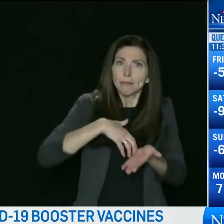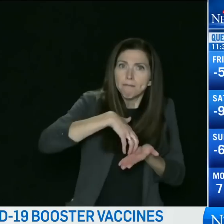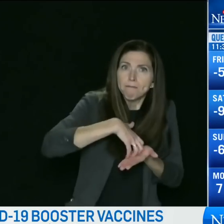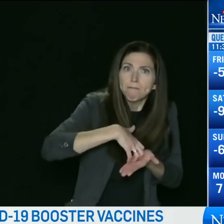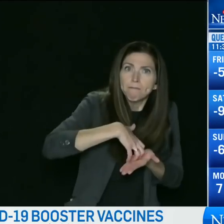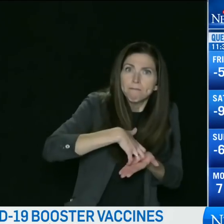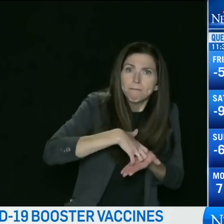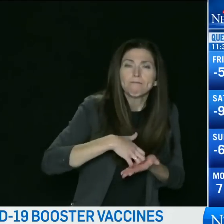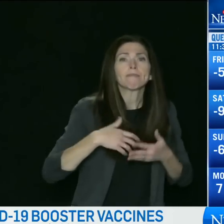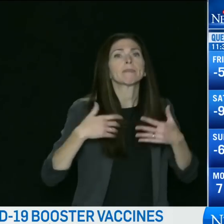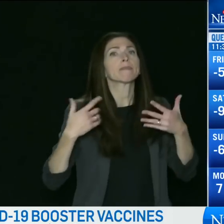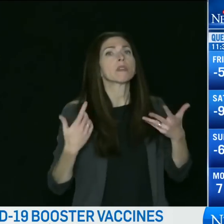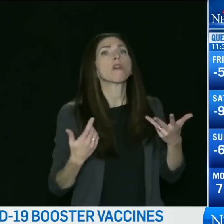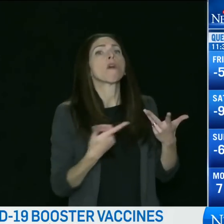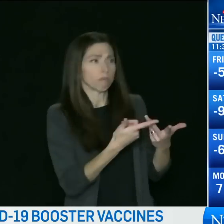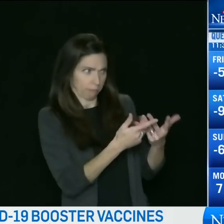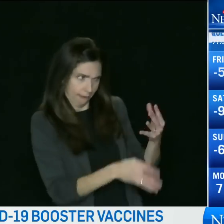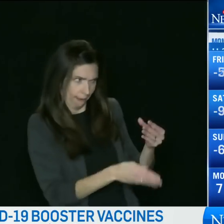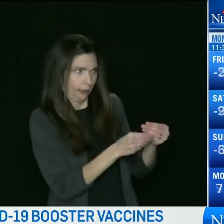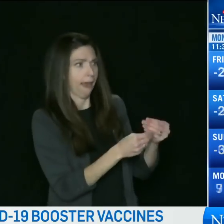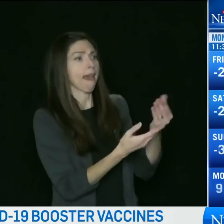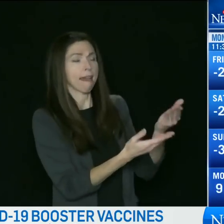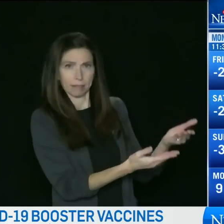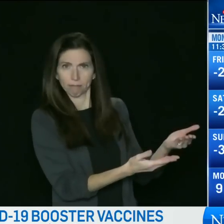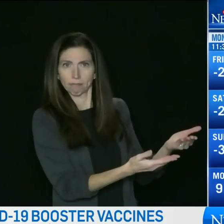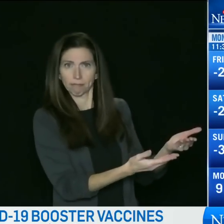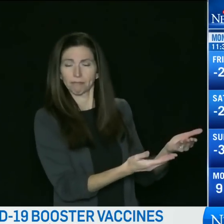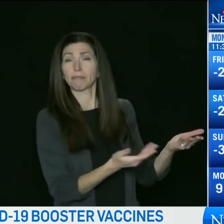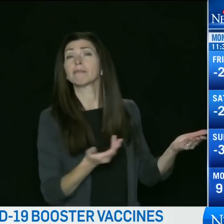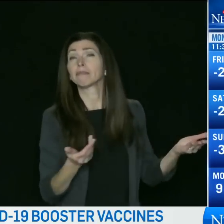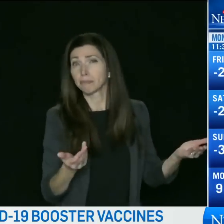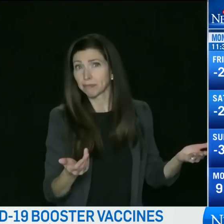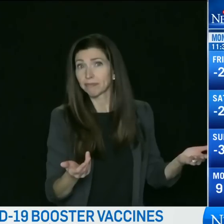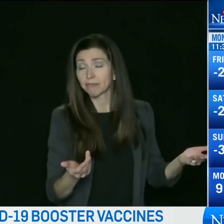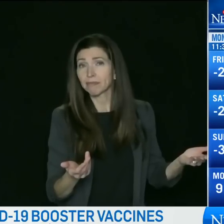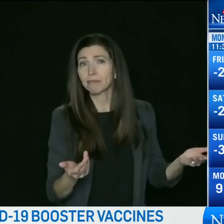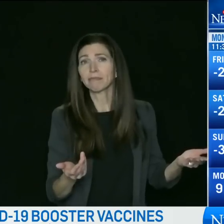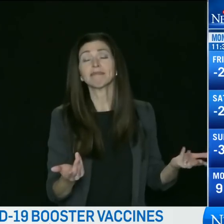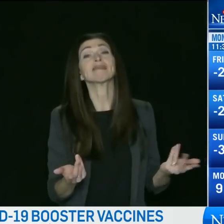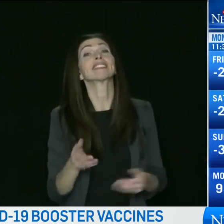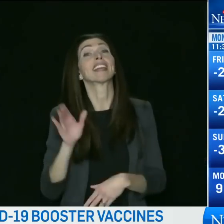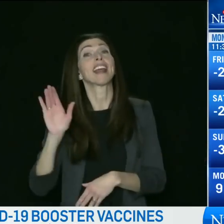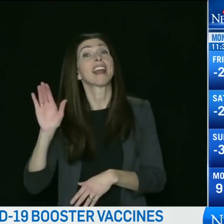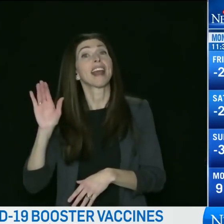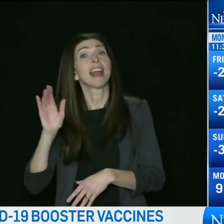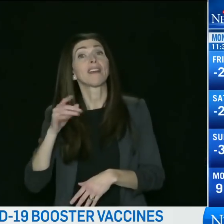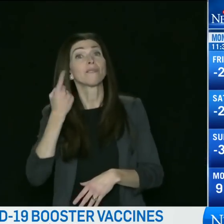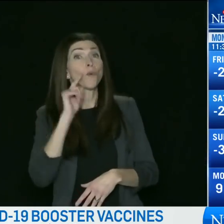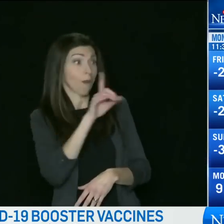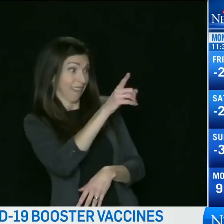CONDITIONS, IMMUNOCOMPROMISED CONDITIONS, THOSE WHO DON'T MOUNT A GOOD IMMUNE RESPONSE AND